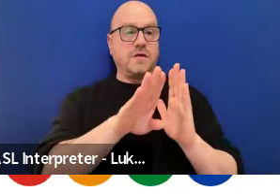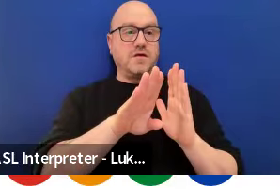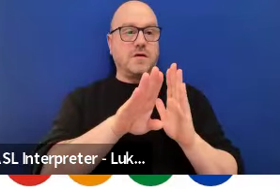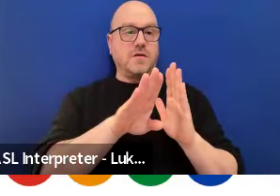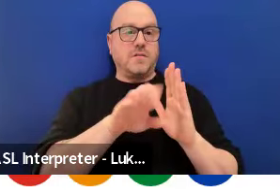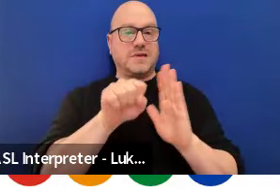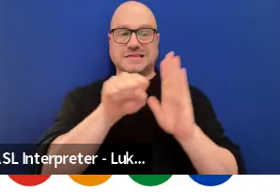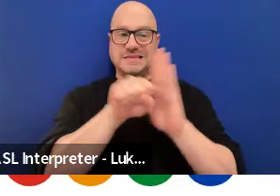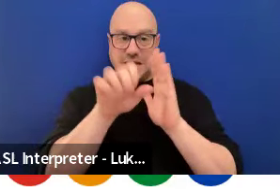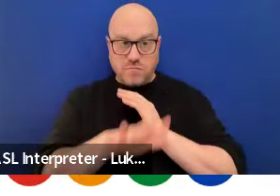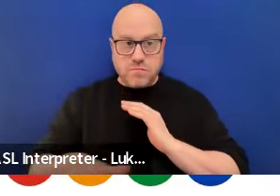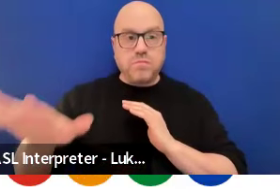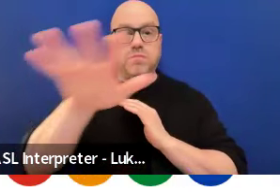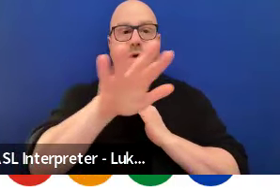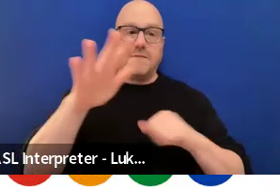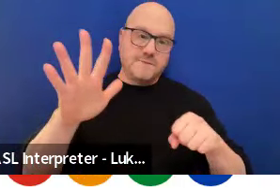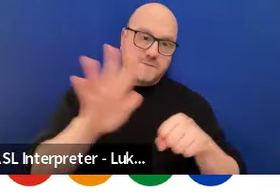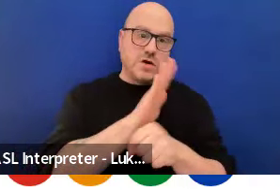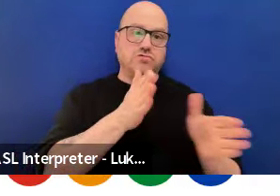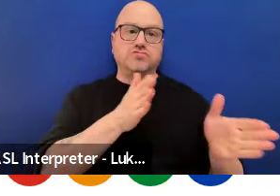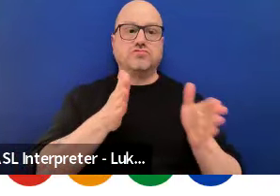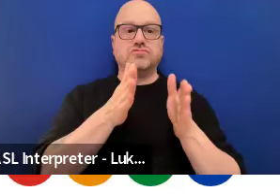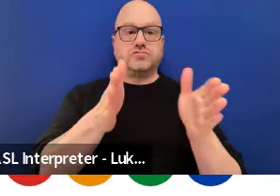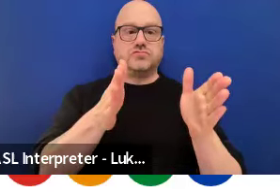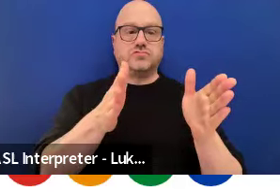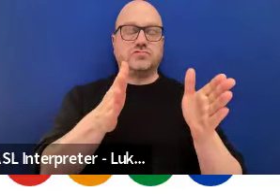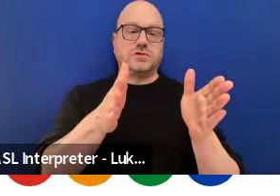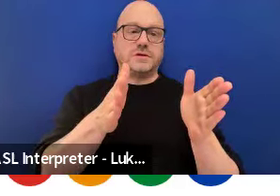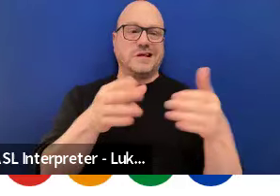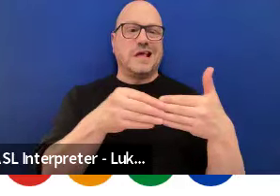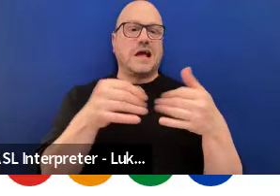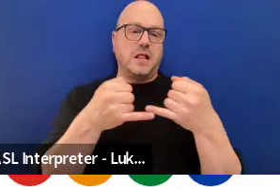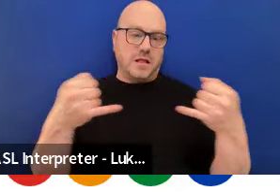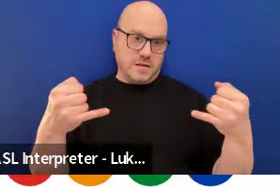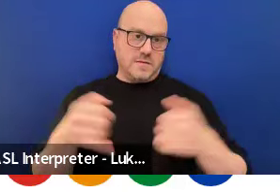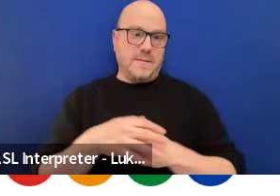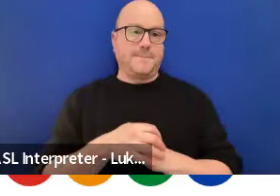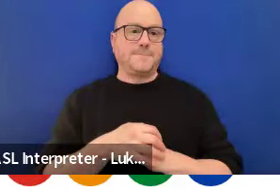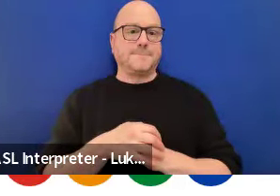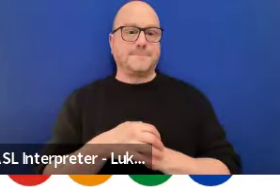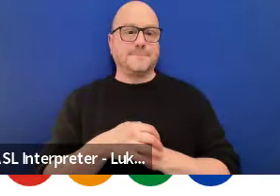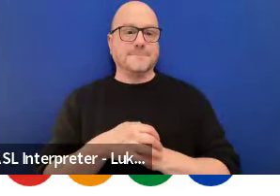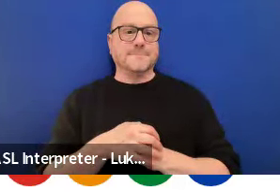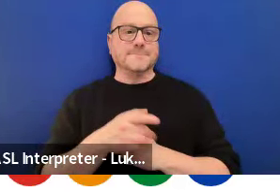THE THIRD INITIATIVE WE'LL WORK ON TOGETHER IS THE DEVELOPMENT OF A